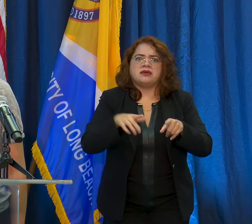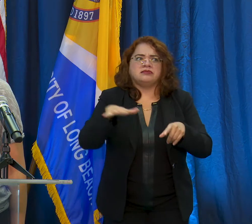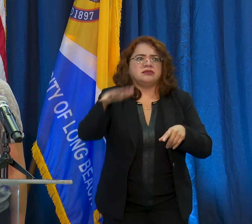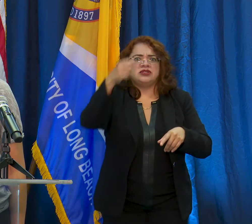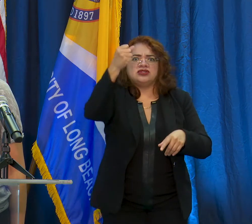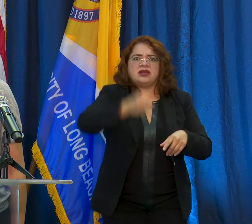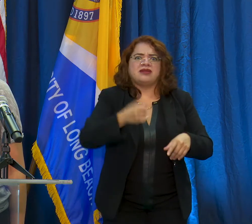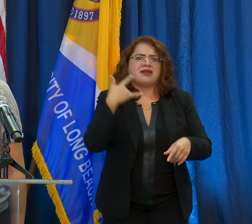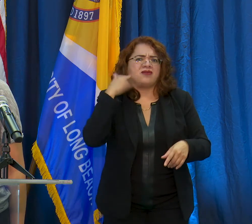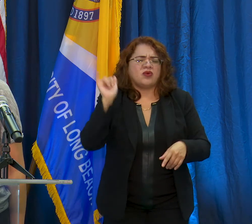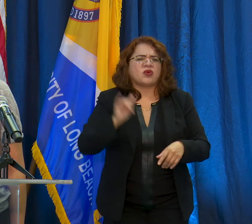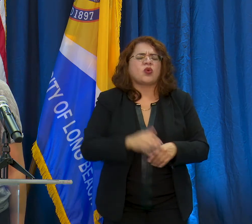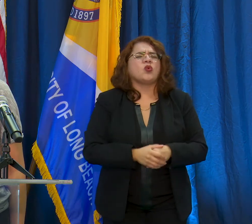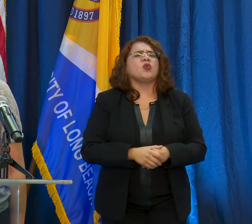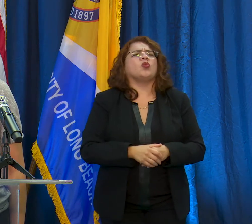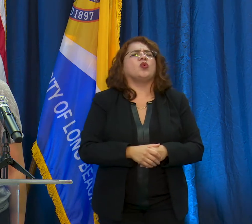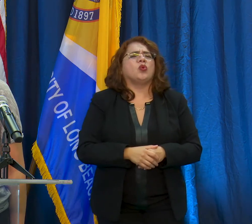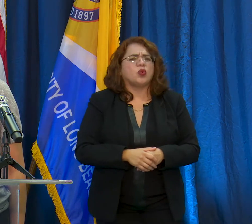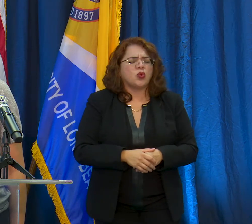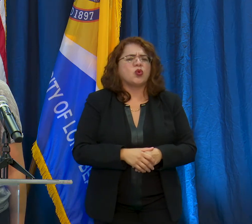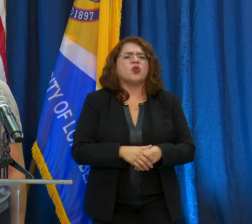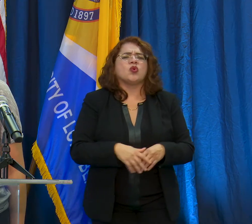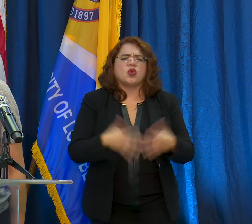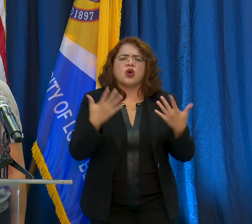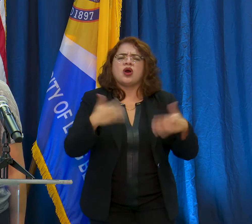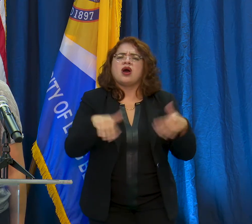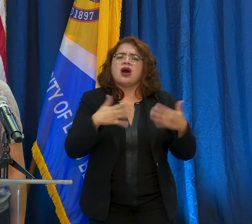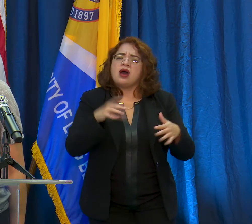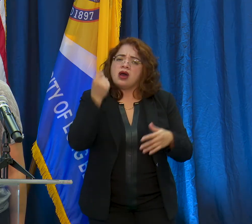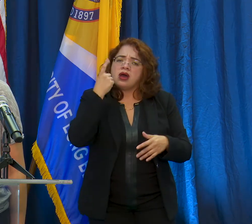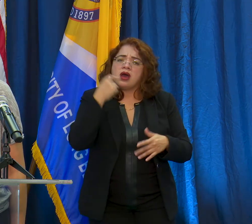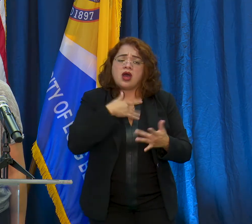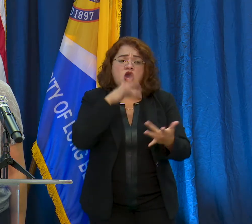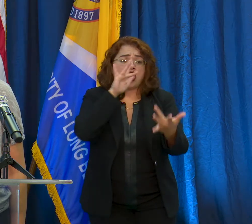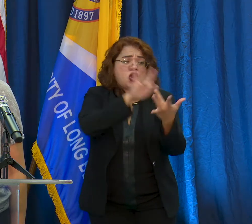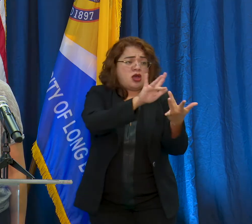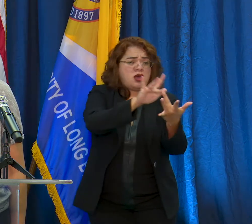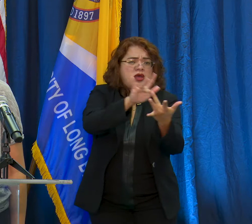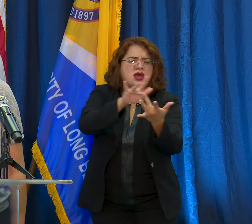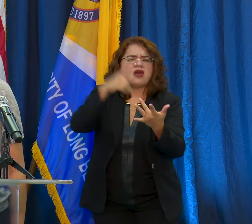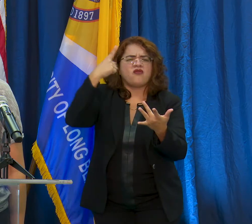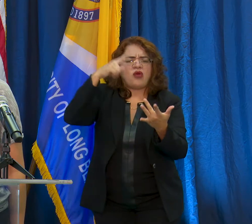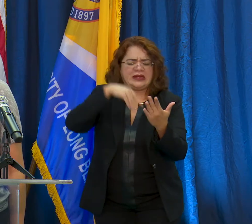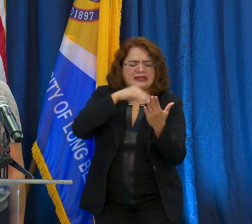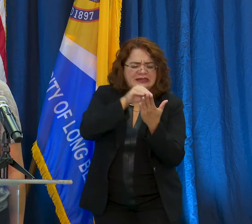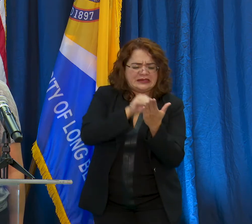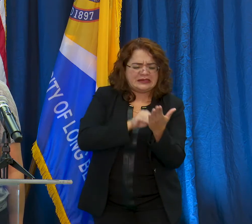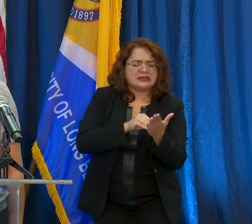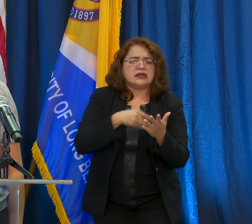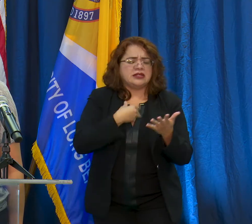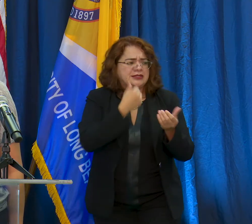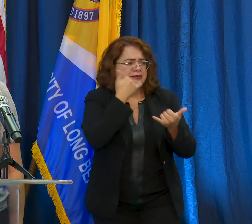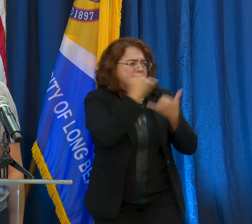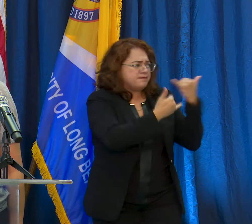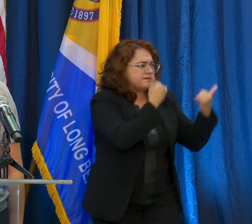that contact tracing plays a vital role in helping to stop the spread of COVID-19. If we call you from the Health